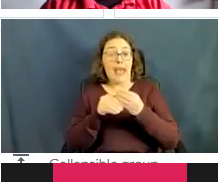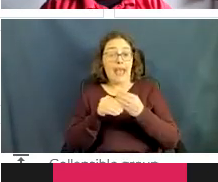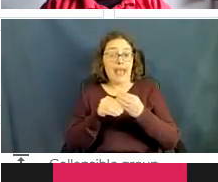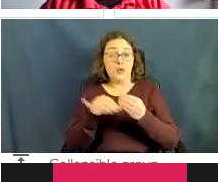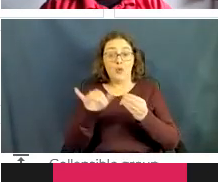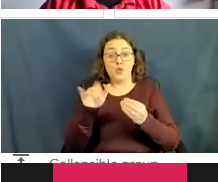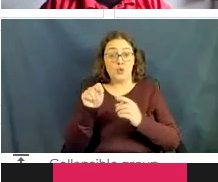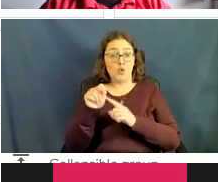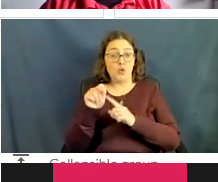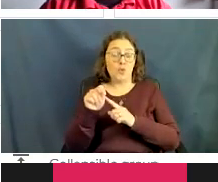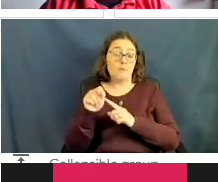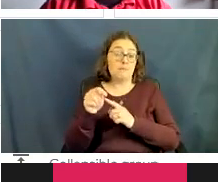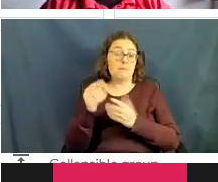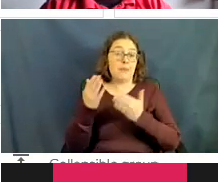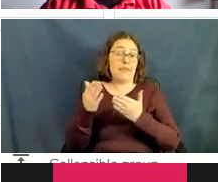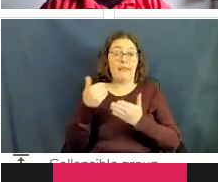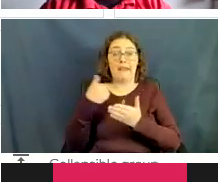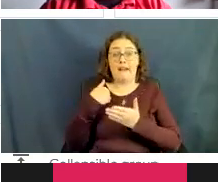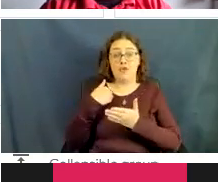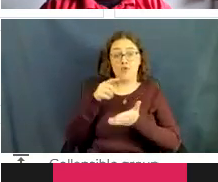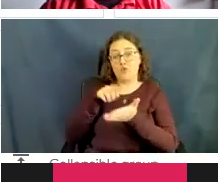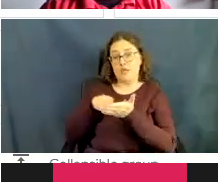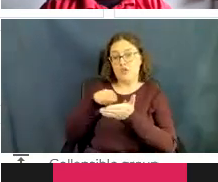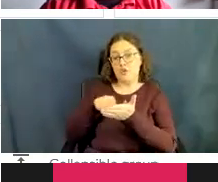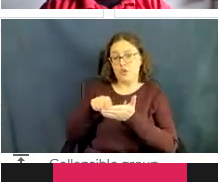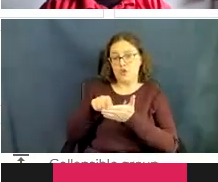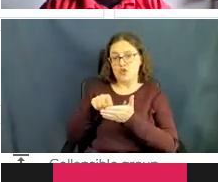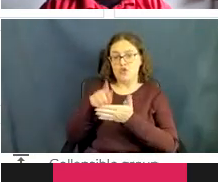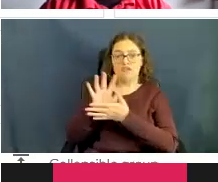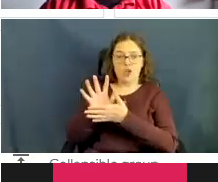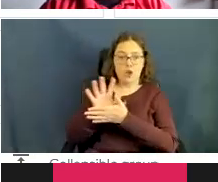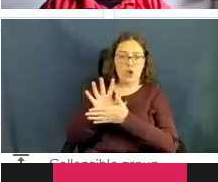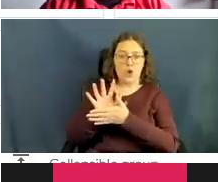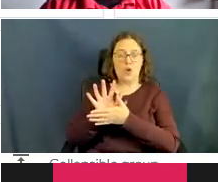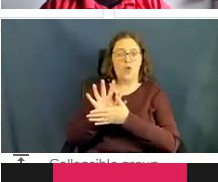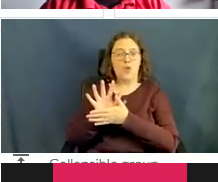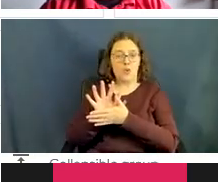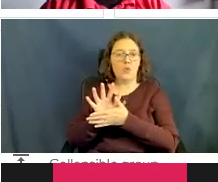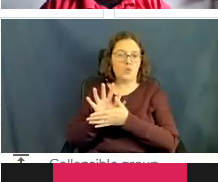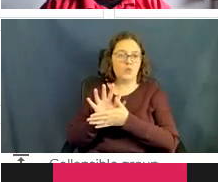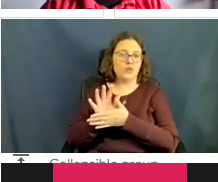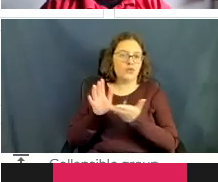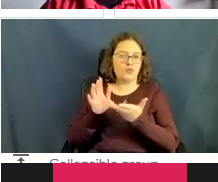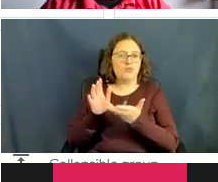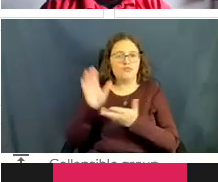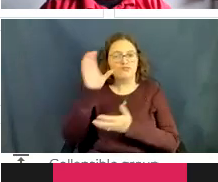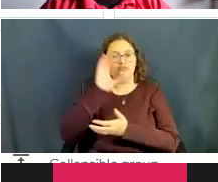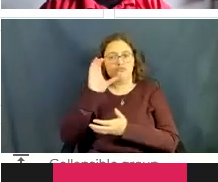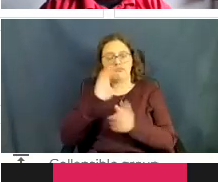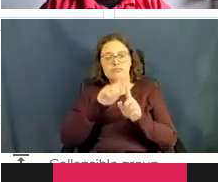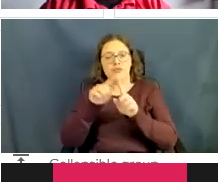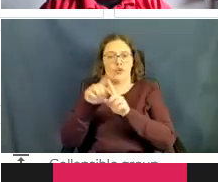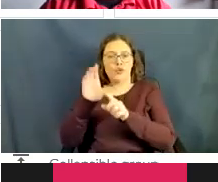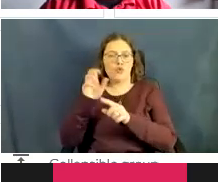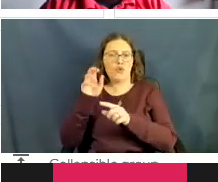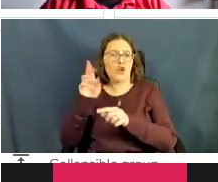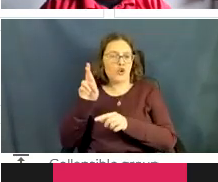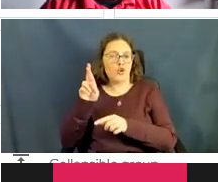he would have to then use down arrow or move the mouse to move it down.